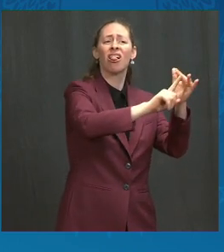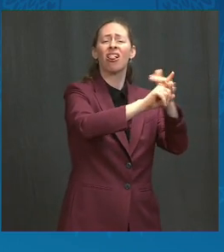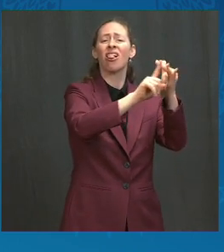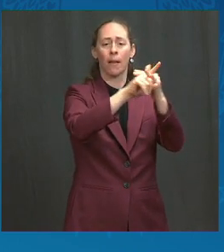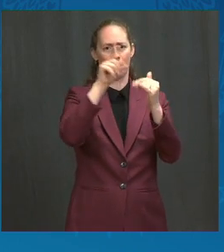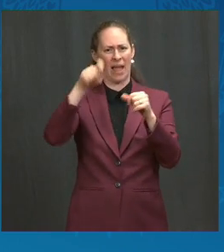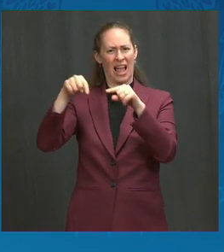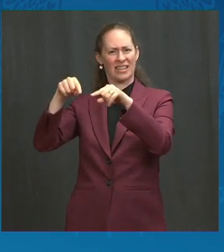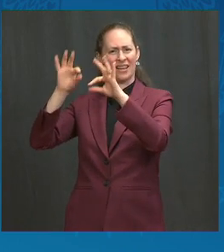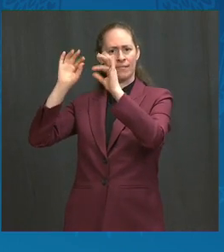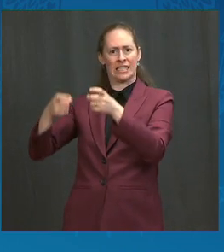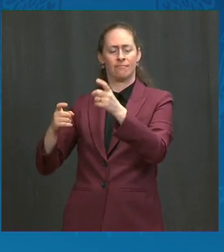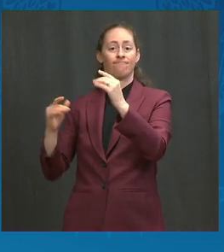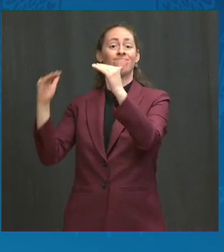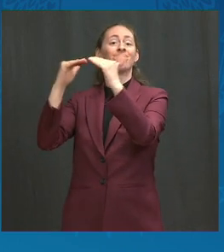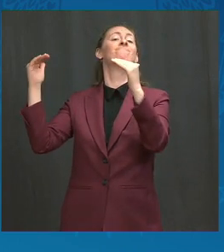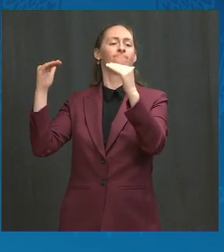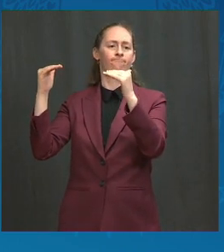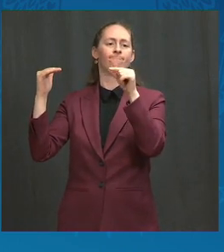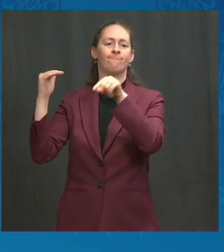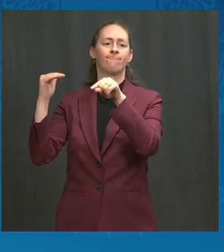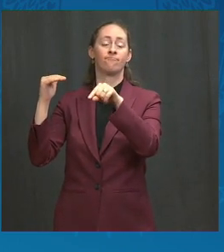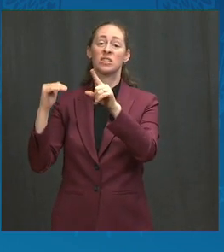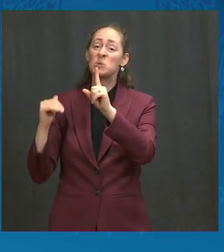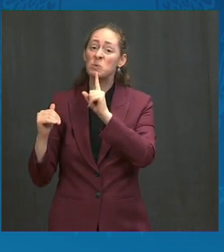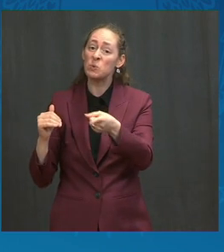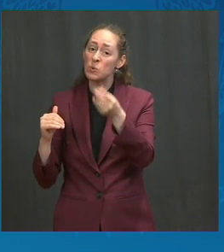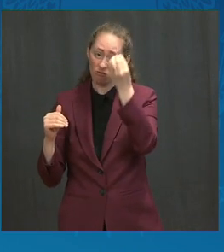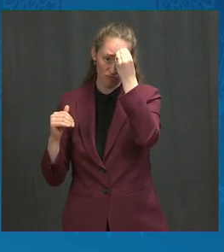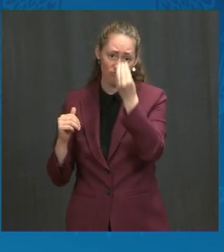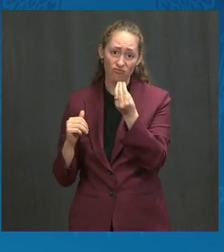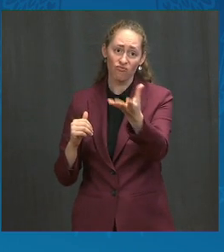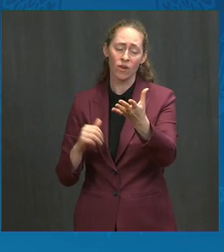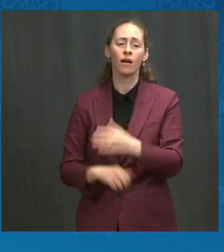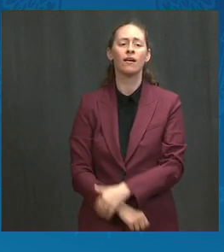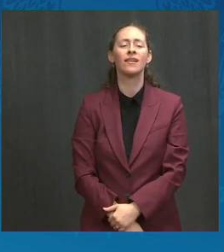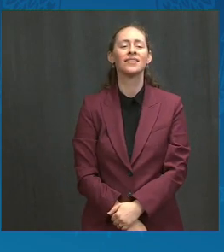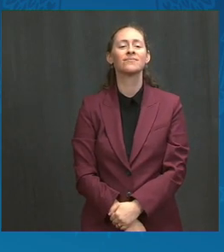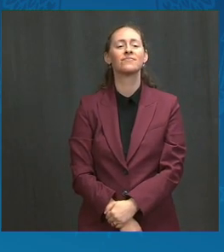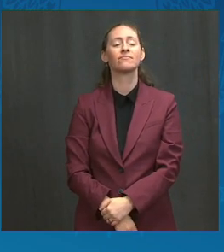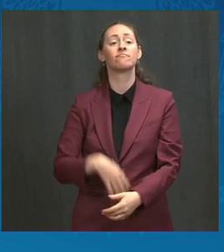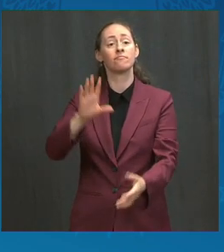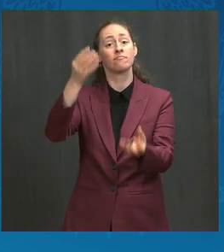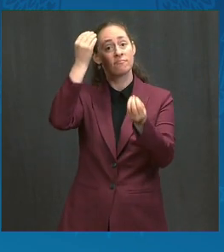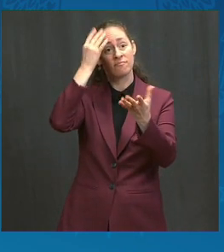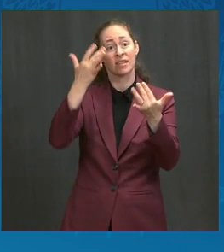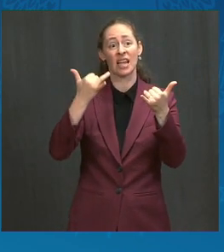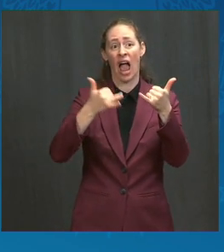which is certainly true in light of the current threats to democracy.